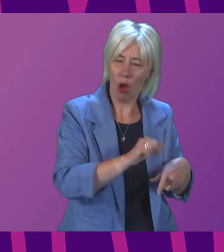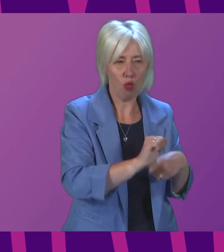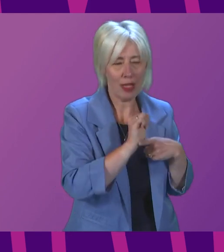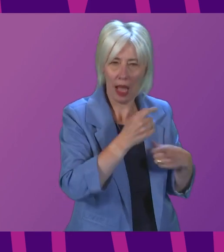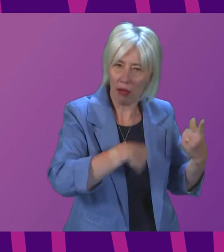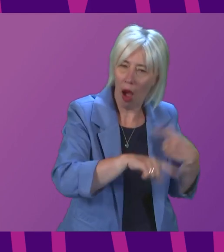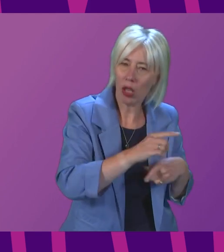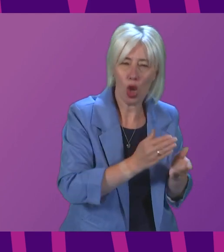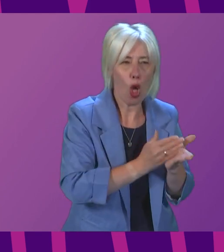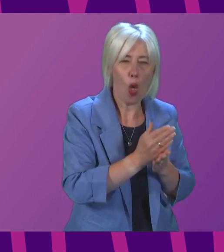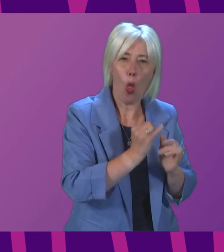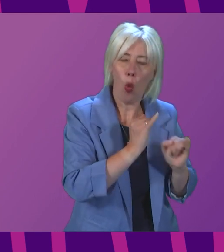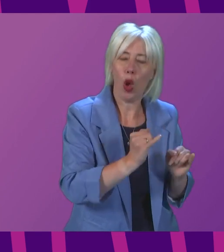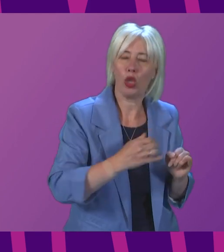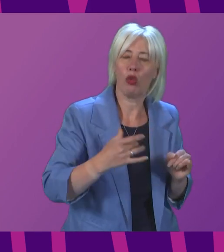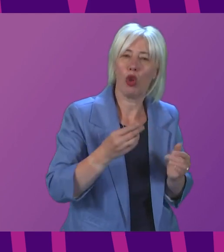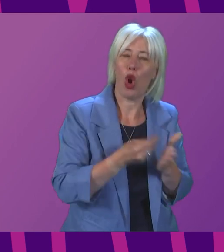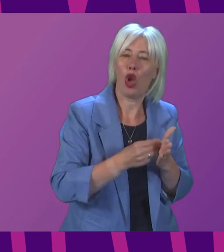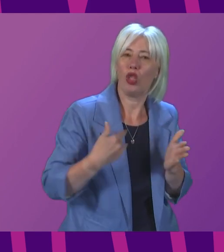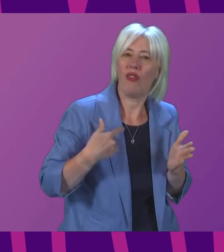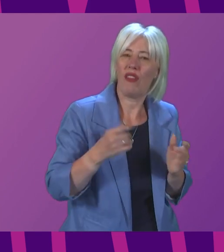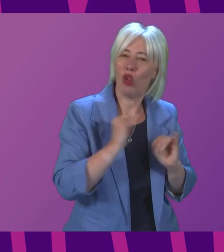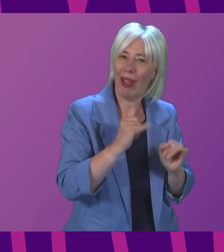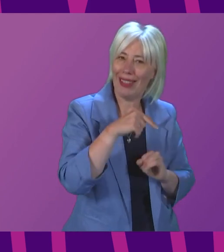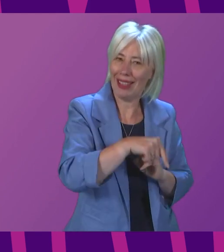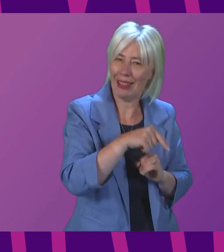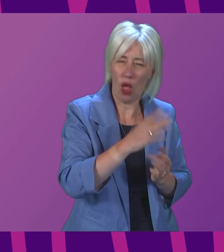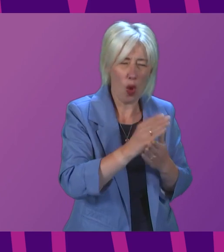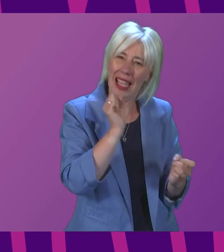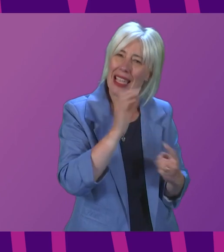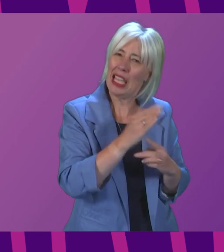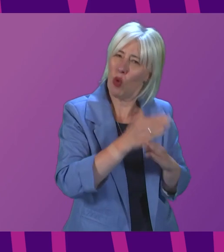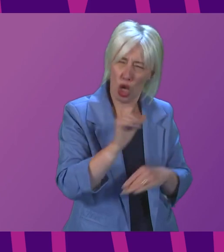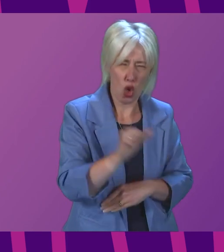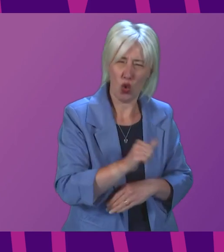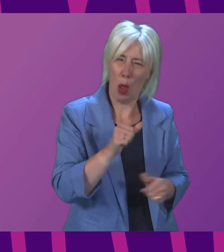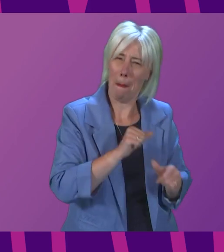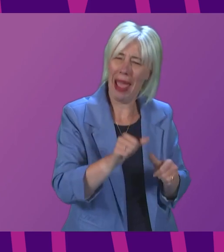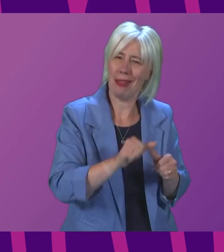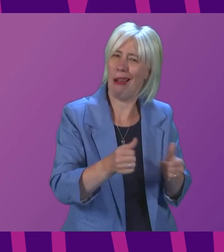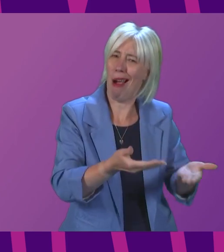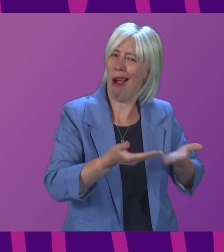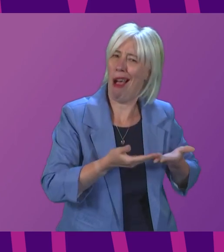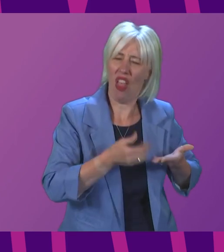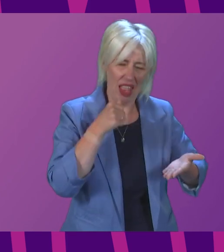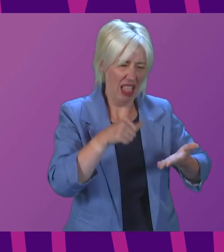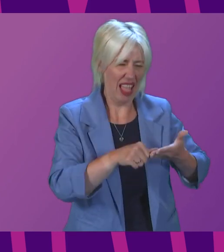of the worst cost of living crisis in memory, surely those key workers deserve better than a web link and a thank you letter.